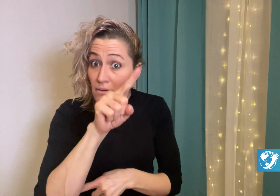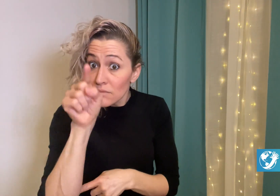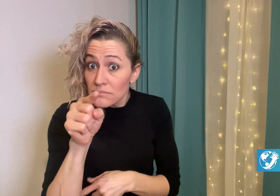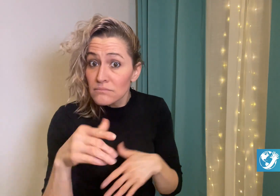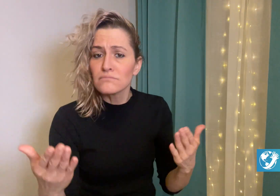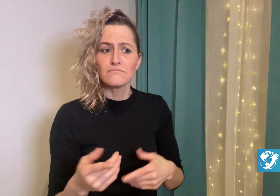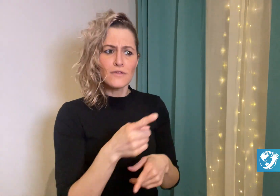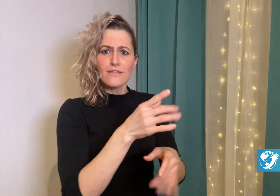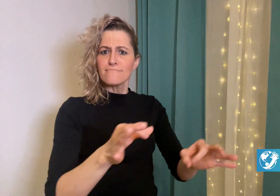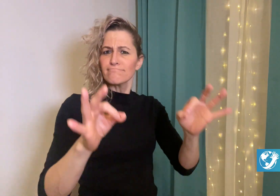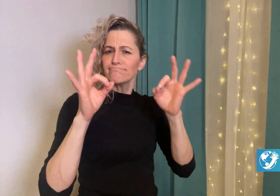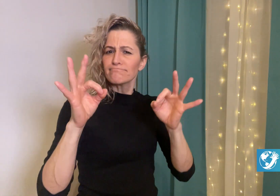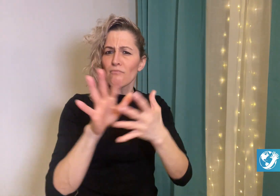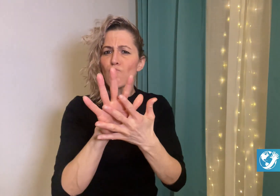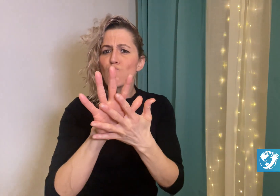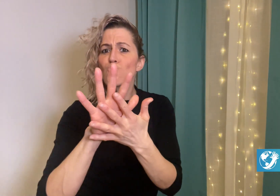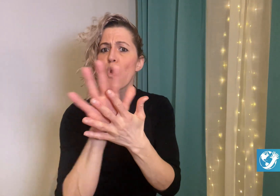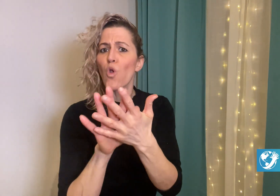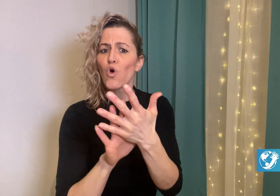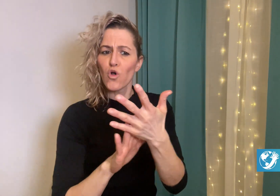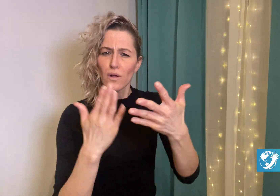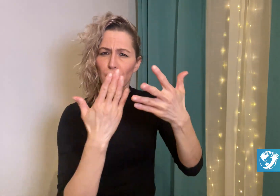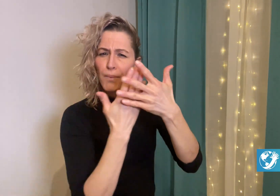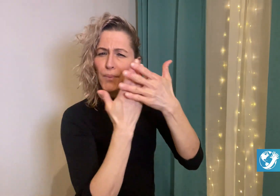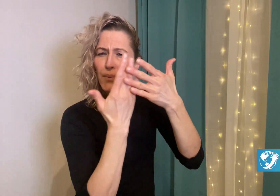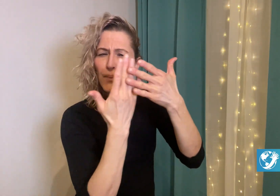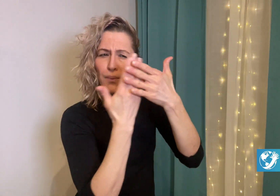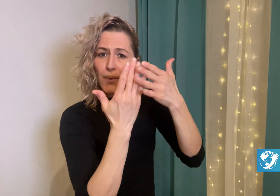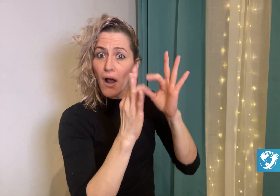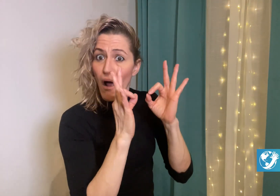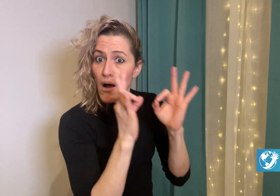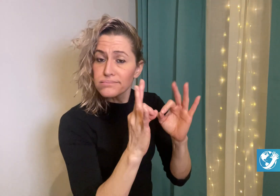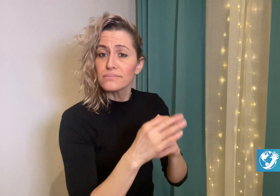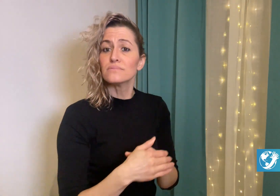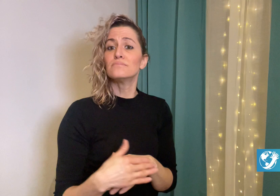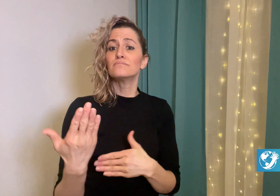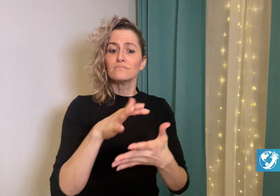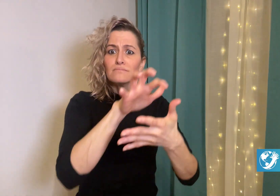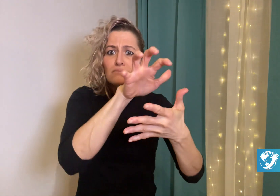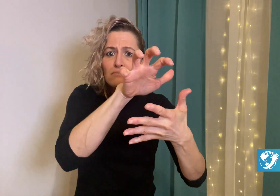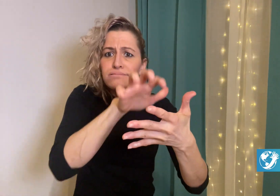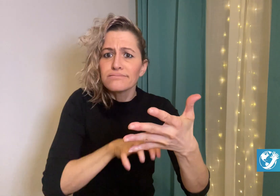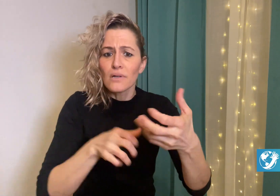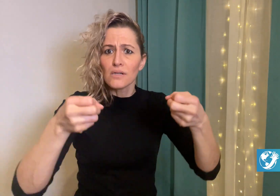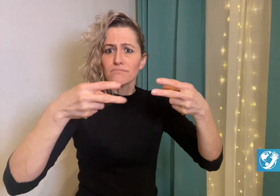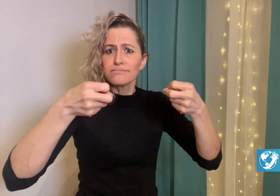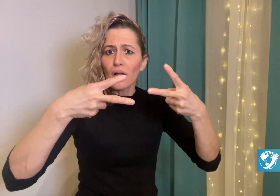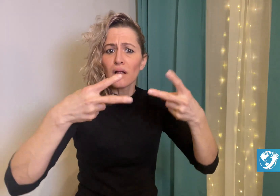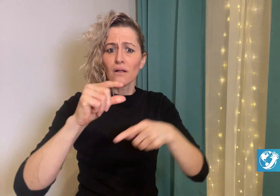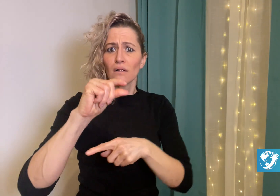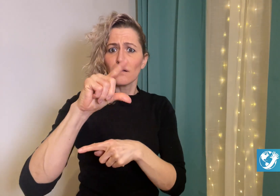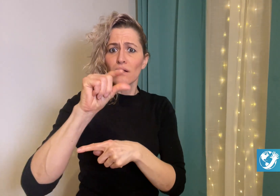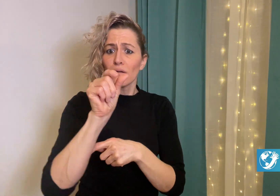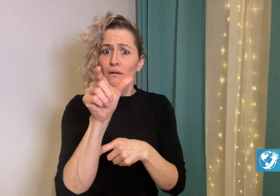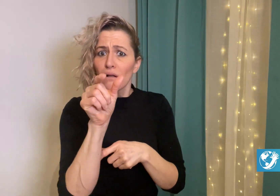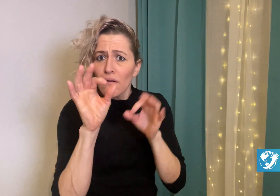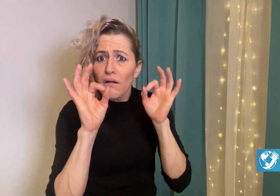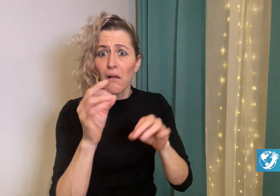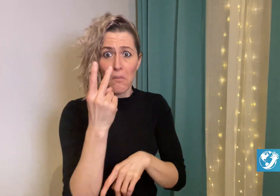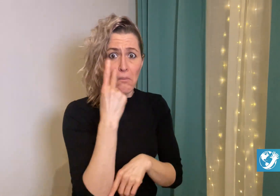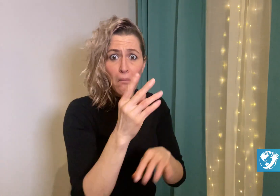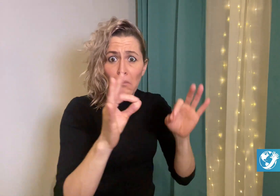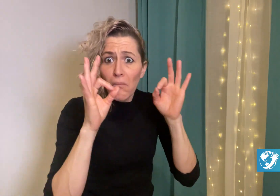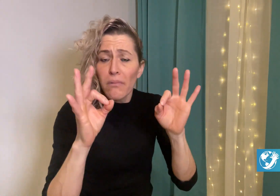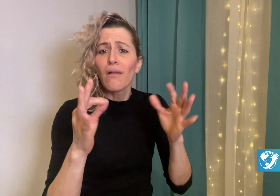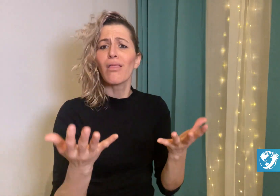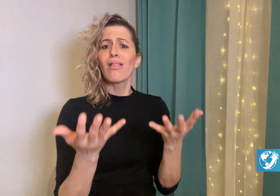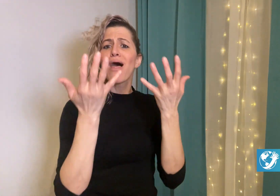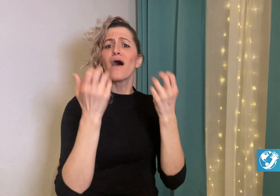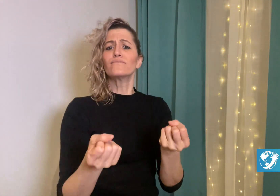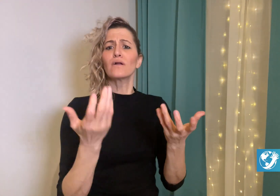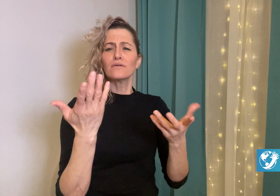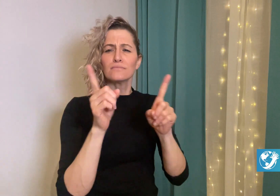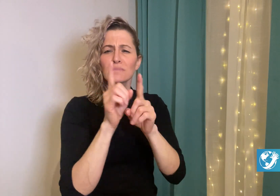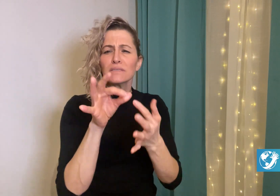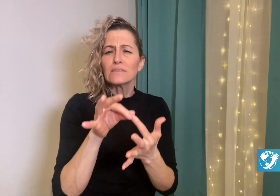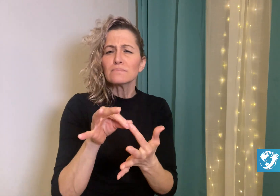font and size for texts, and a special code to make the website